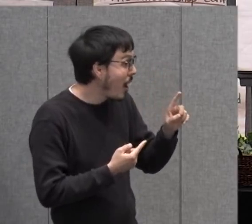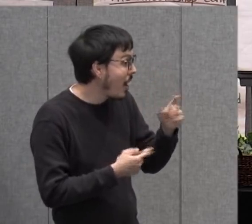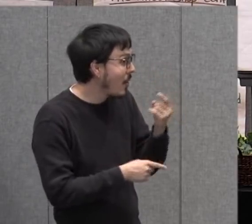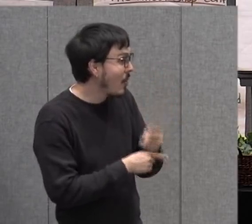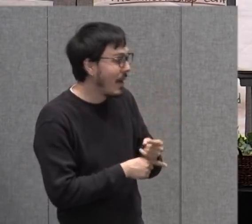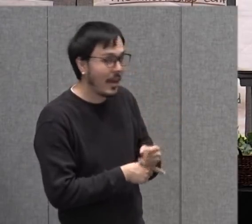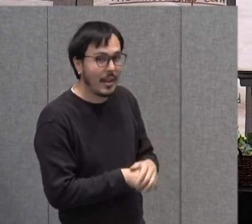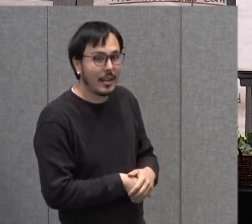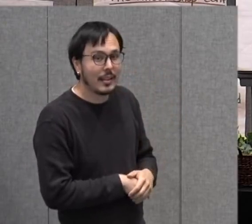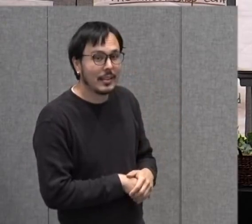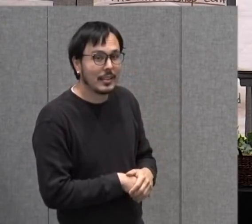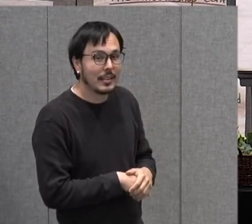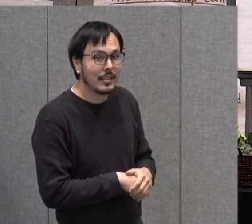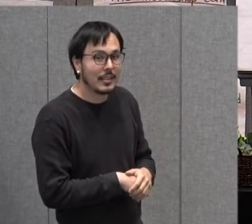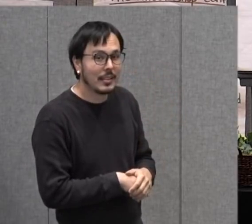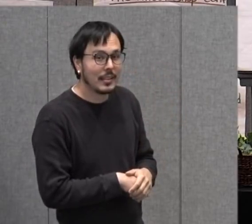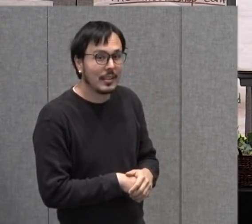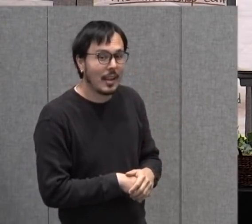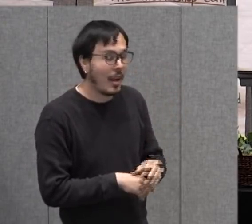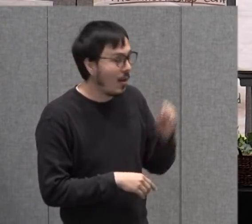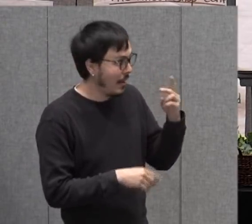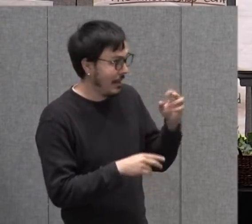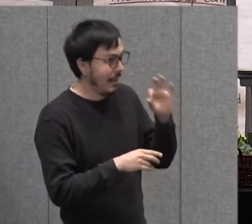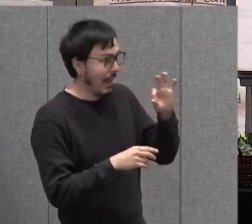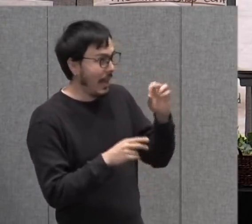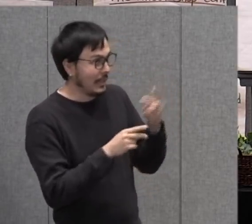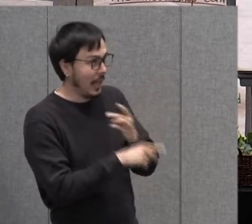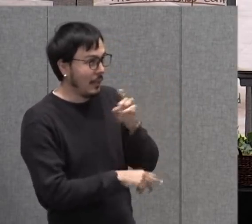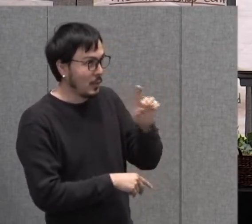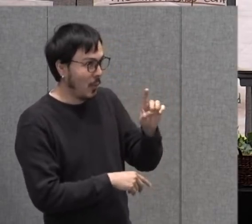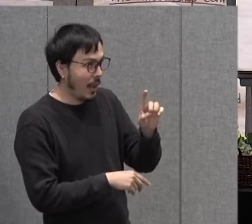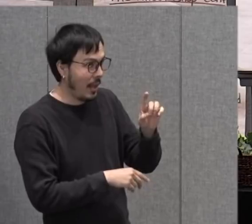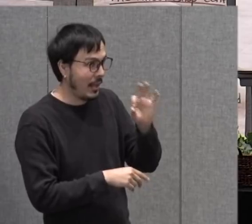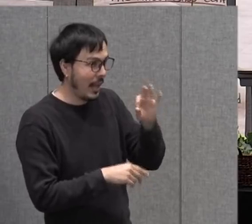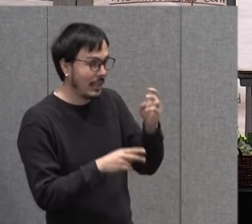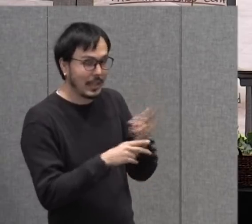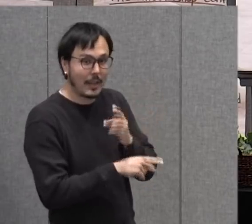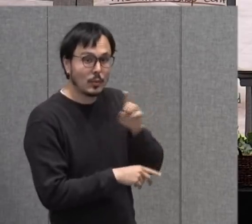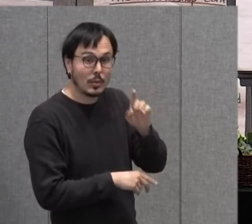Okay so, nine times one. Anything, remember we know this about our